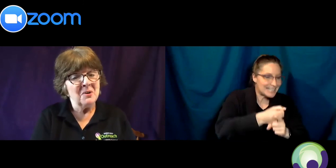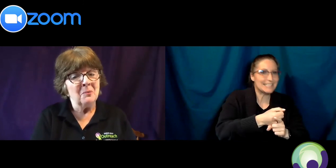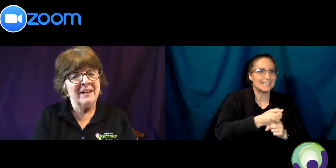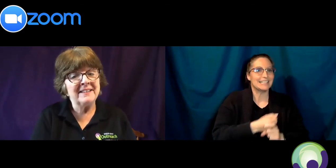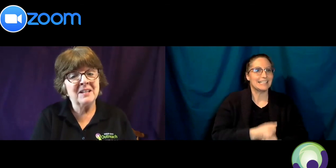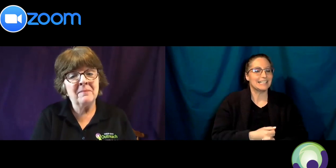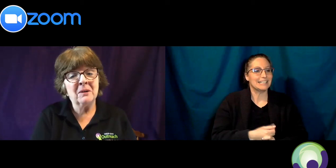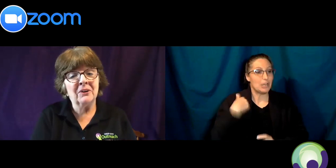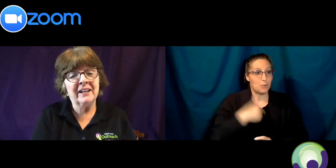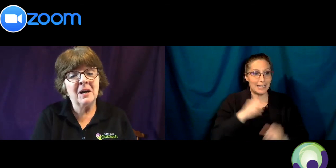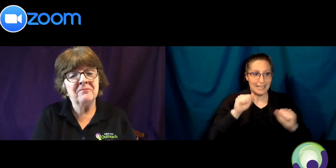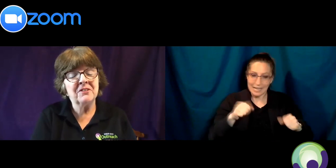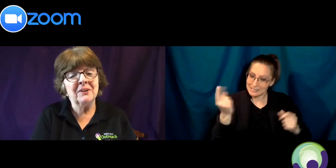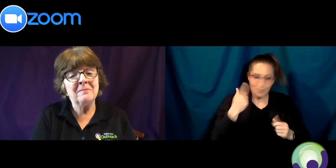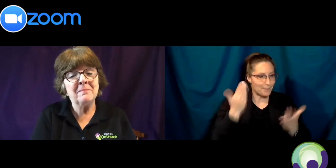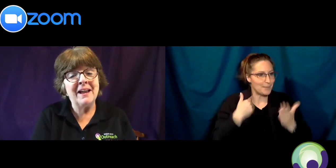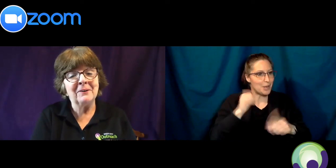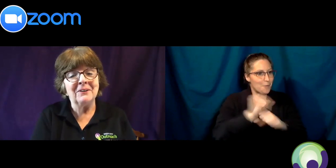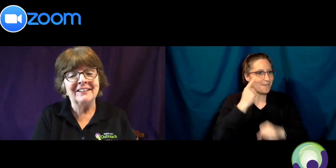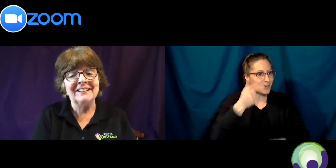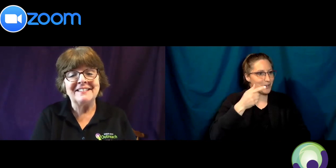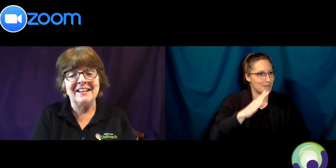we get somebody working up for the Green Bay Packer organization.